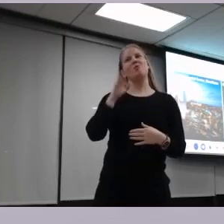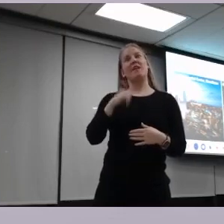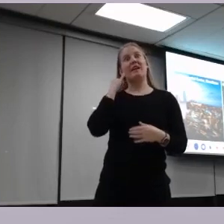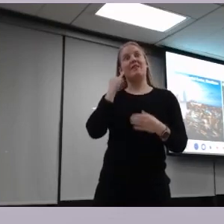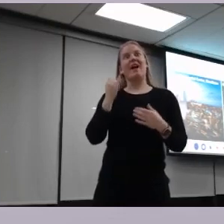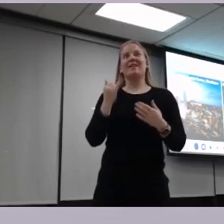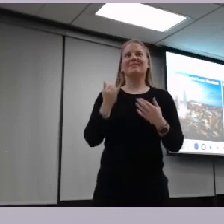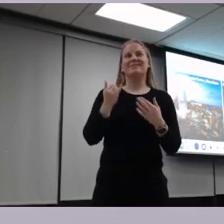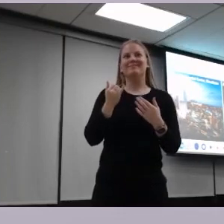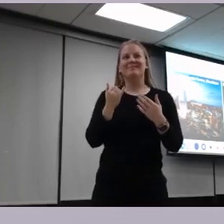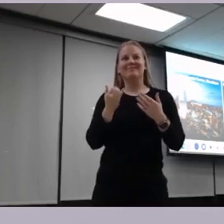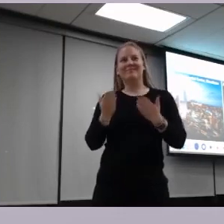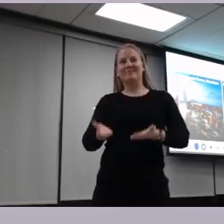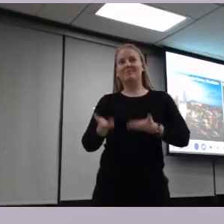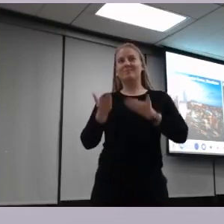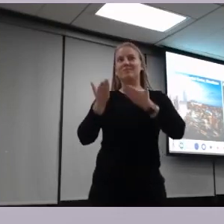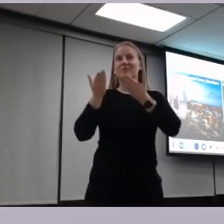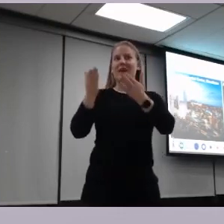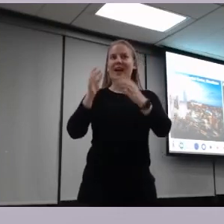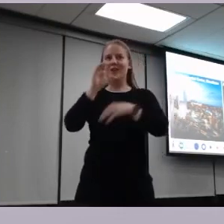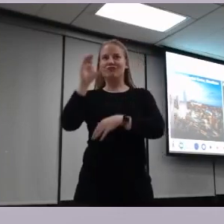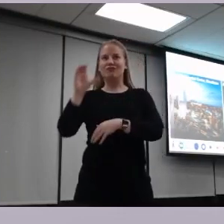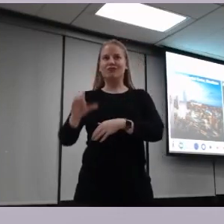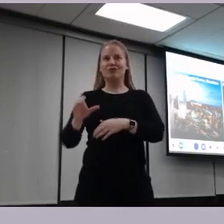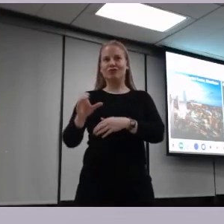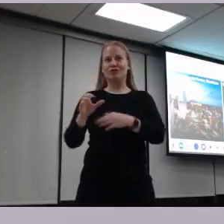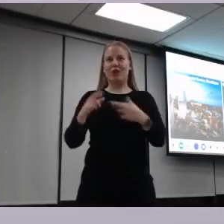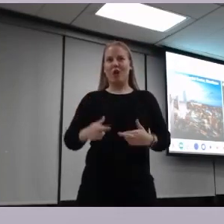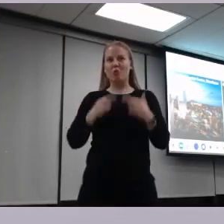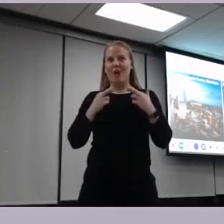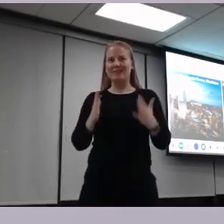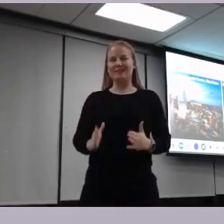they're at the top of my list. But I am admittedly a bit biased.